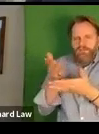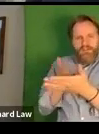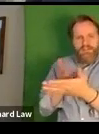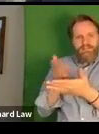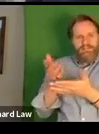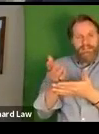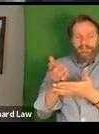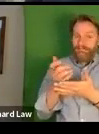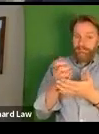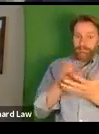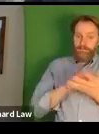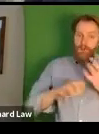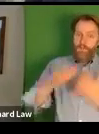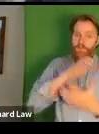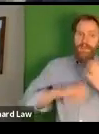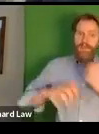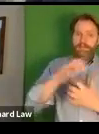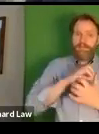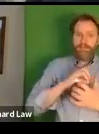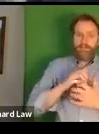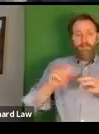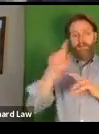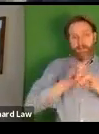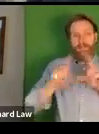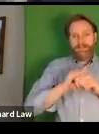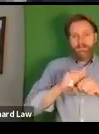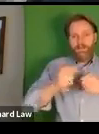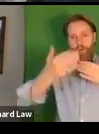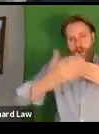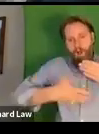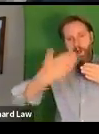what's happening and therefore what the union is doing at the moment is